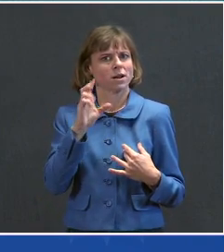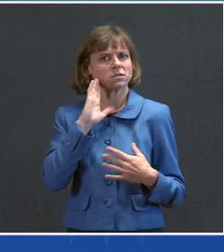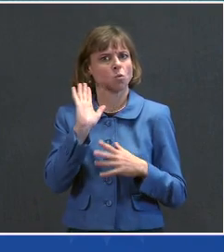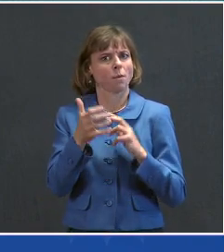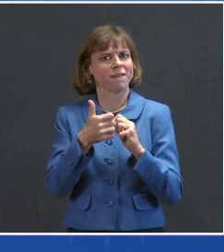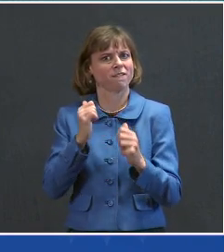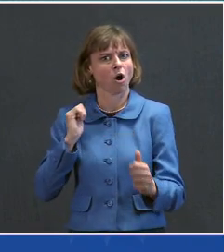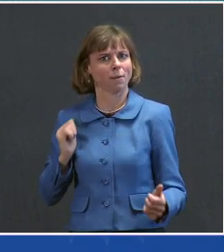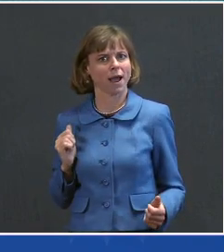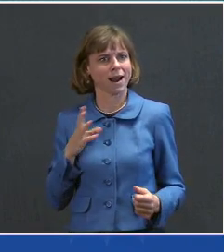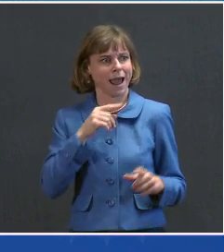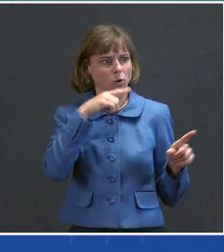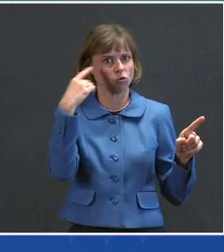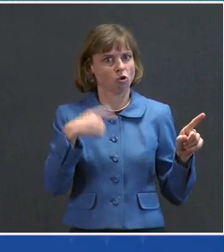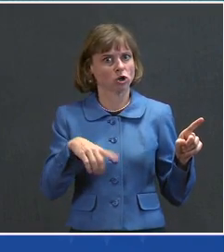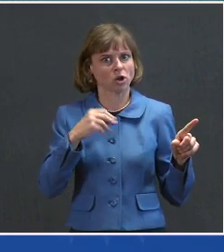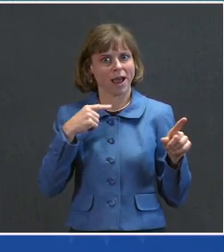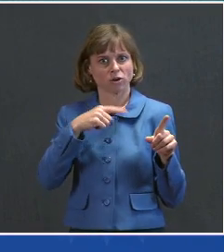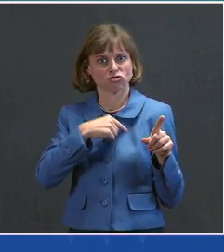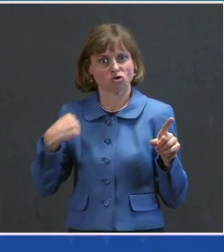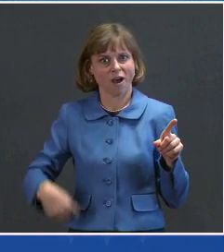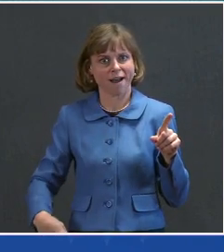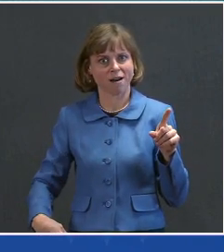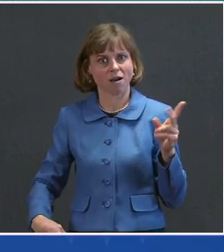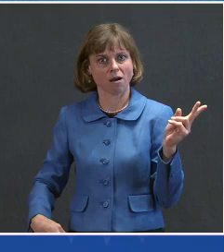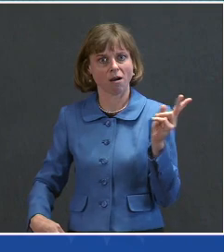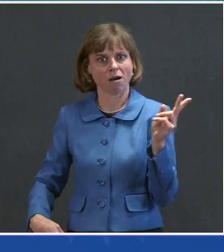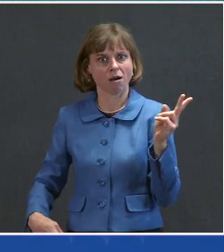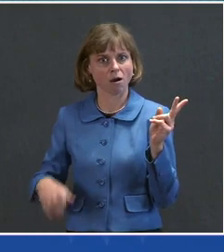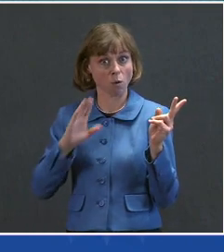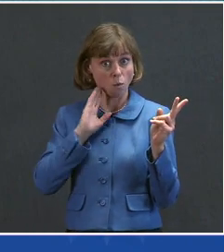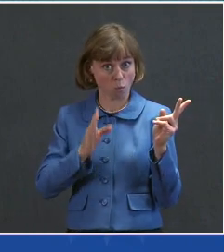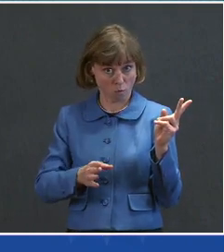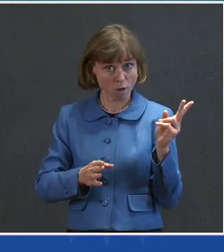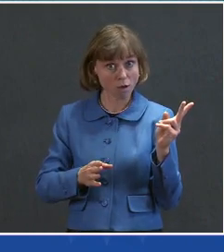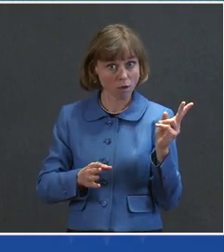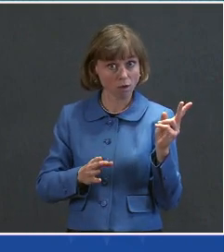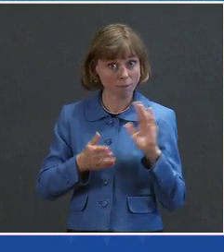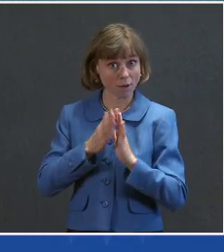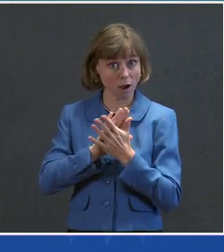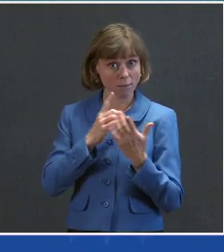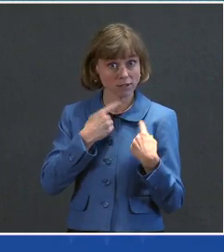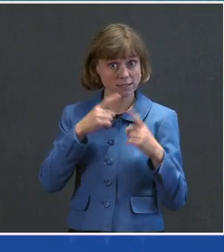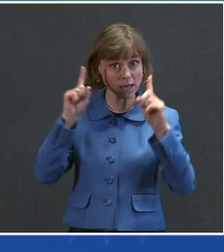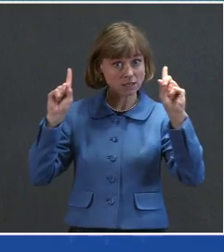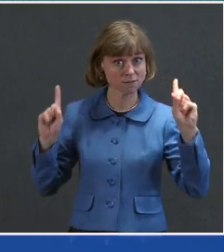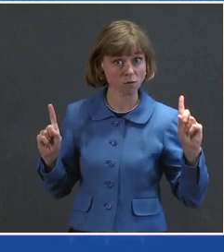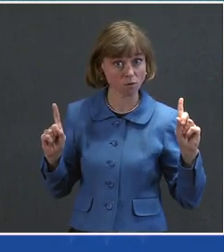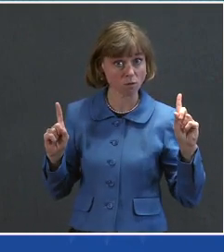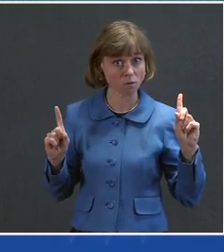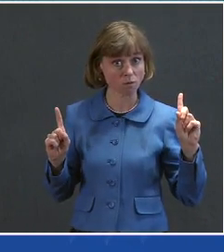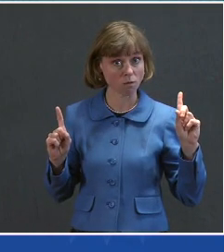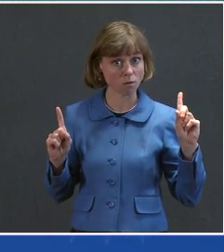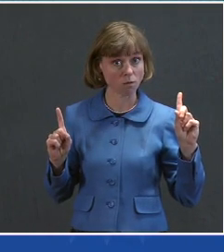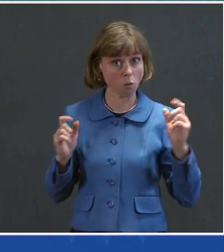and Russia and China will have gone -- made major successes with these countries? Ms. Psaki: Well, let me first say